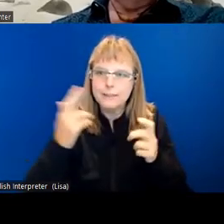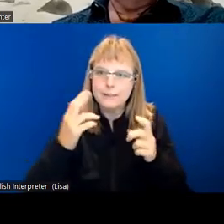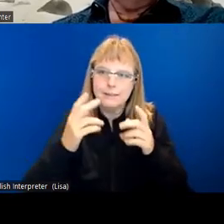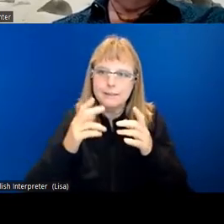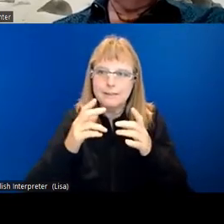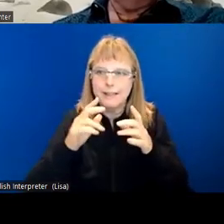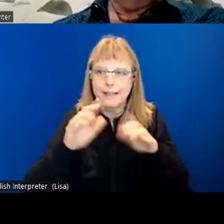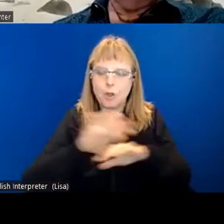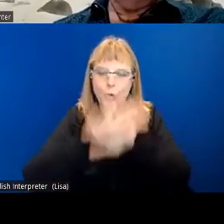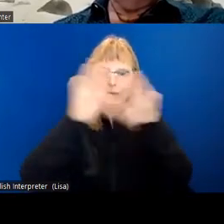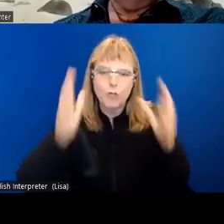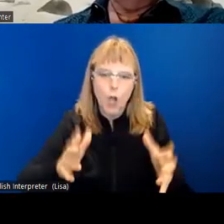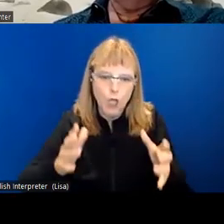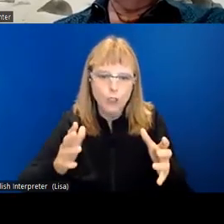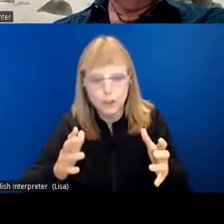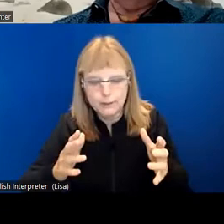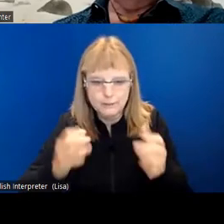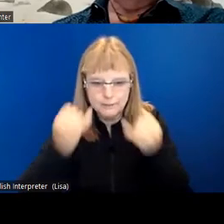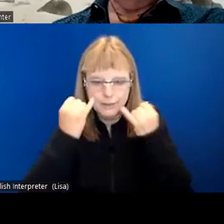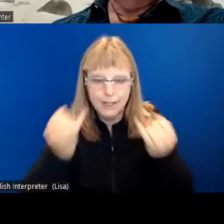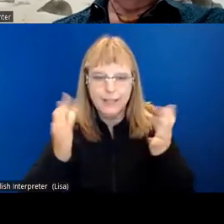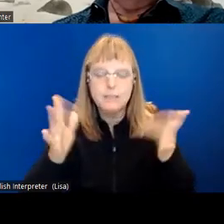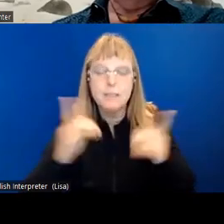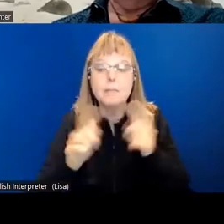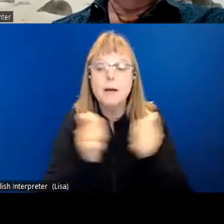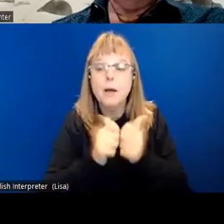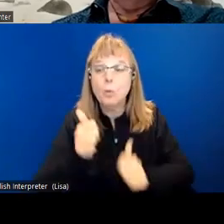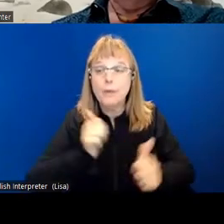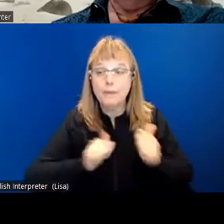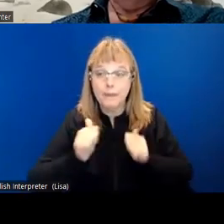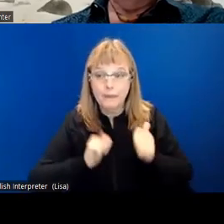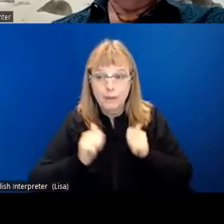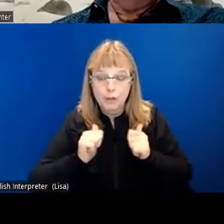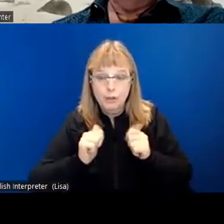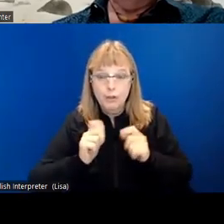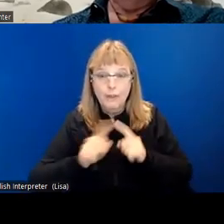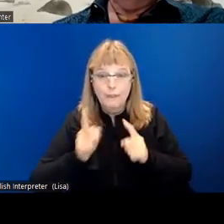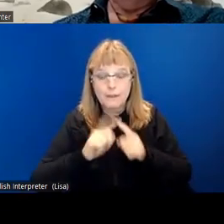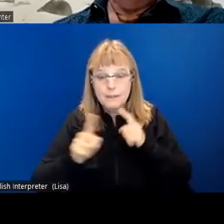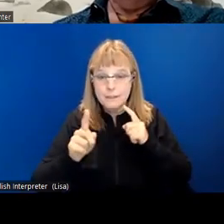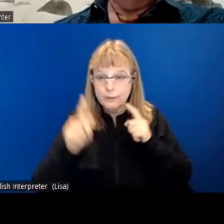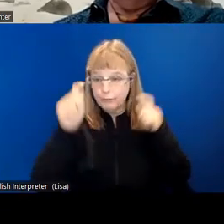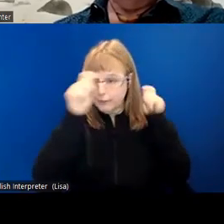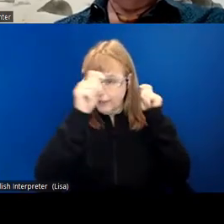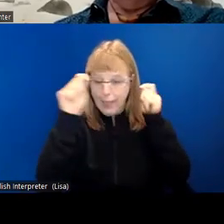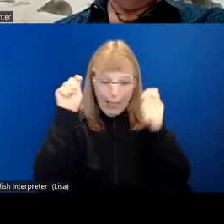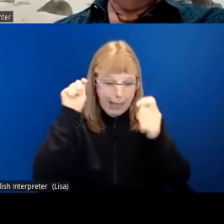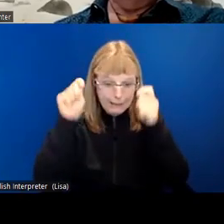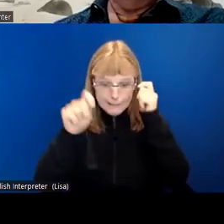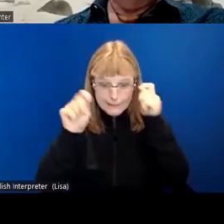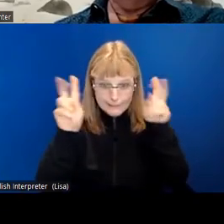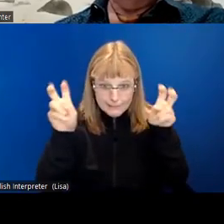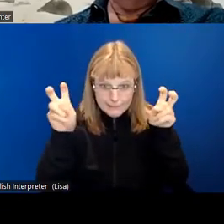For Sandglass Theater, and again, with the different hats, we bring in international artists